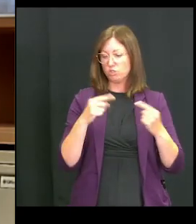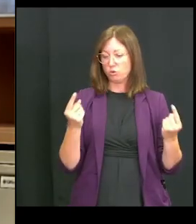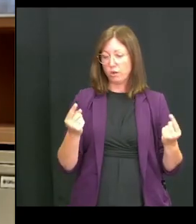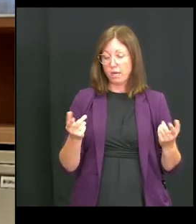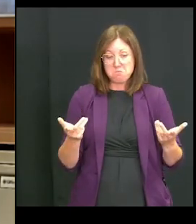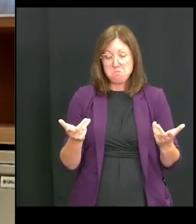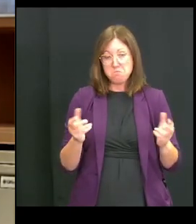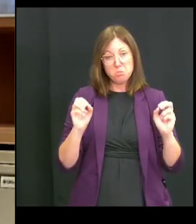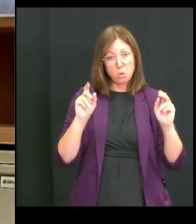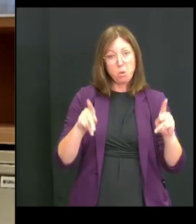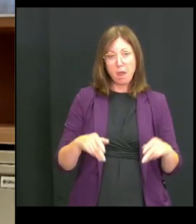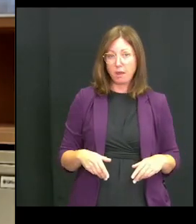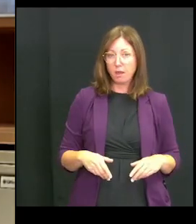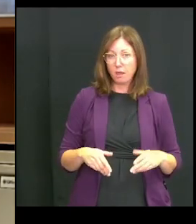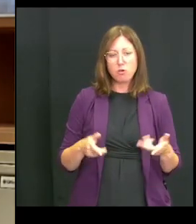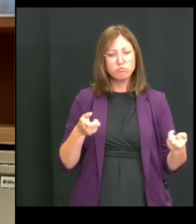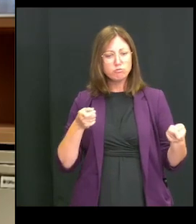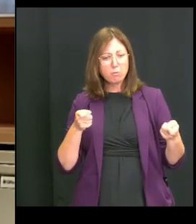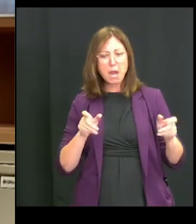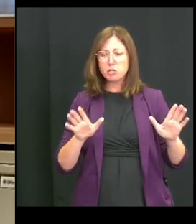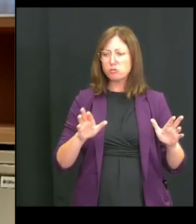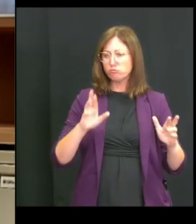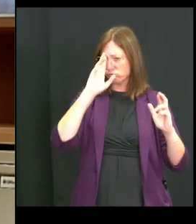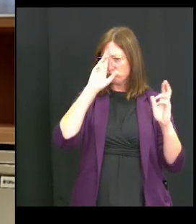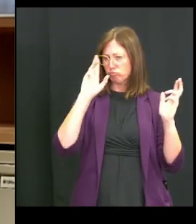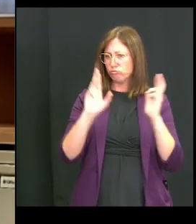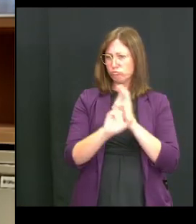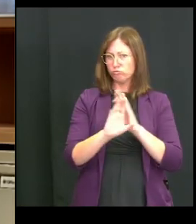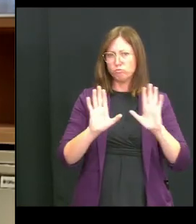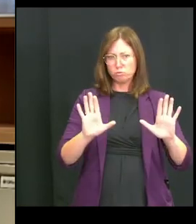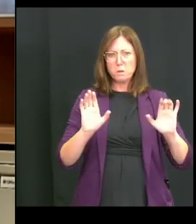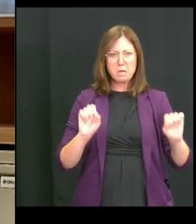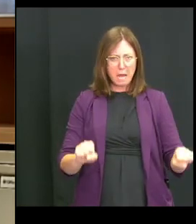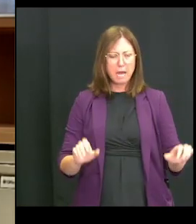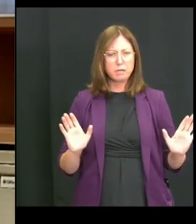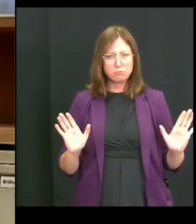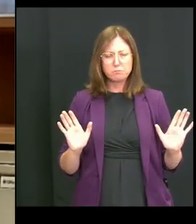And you can manage the consequences for affective polarization in a number of ways.